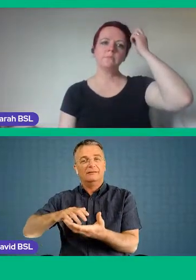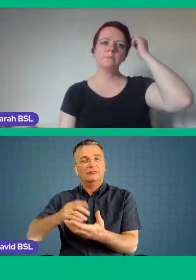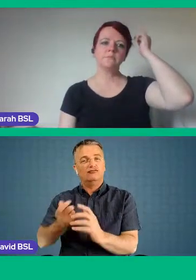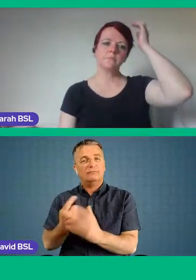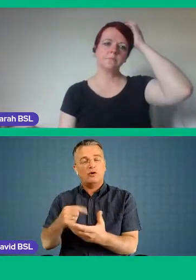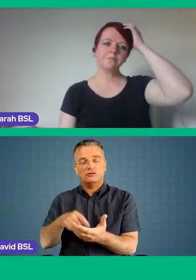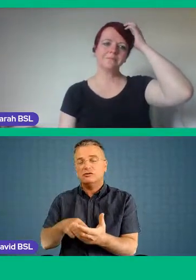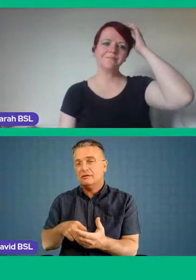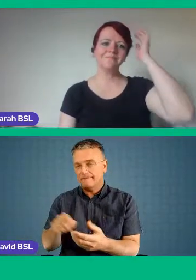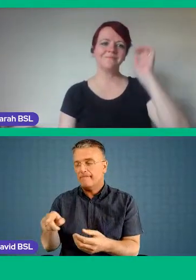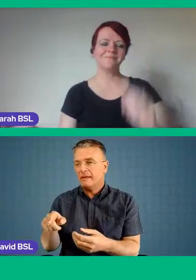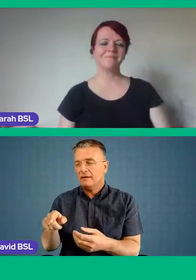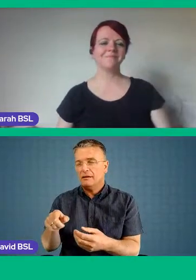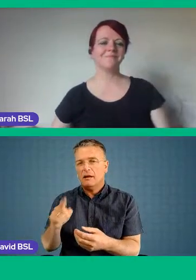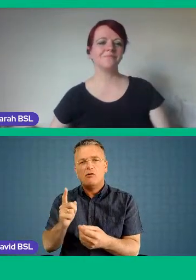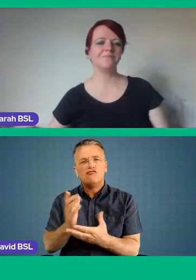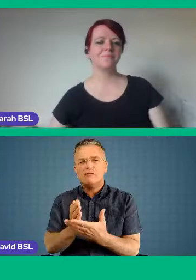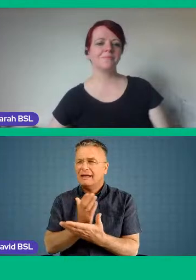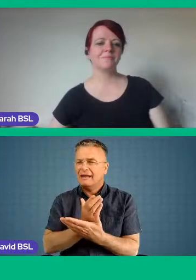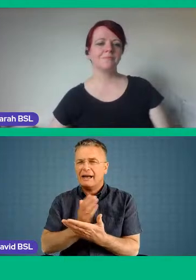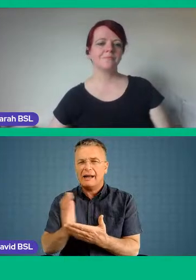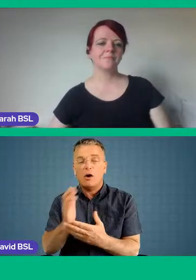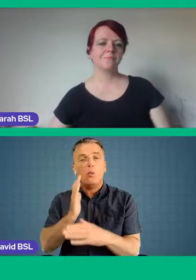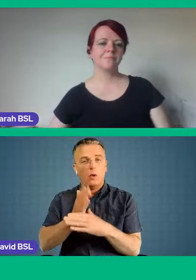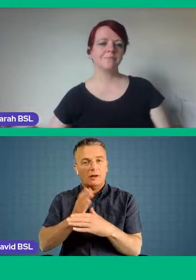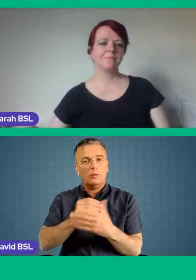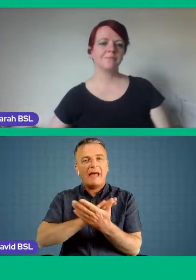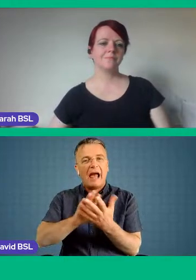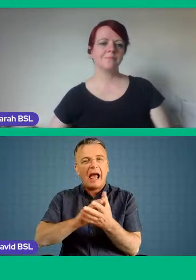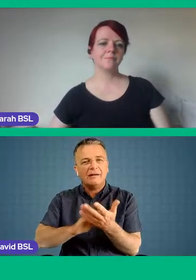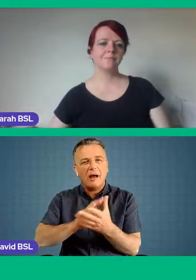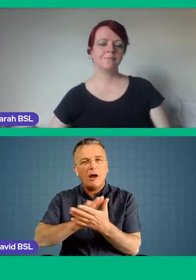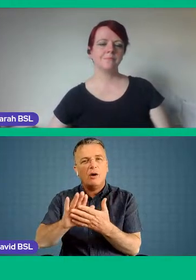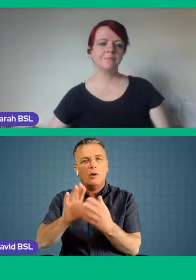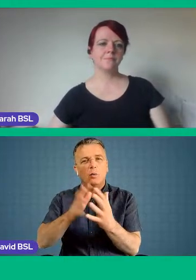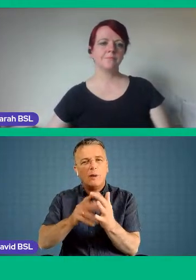It was clear, I should say working with Hannah who was a wonderful producer,